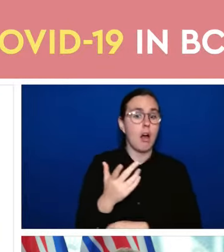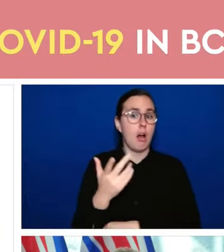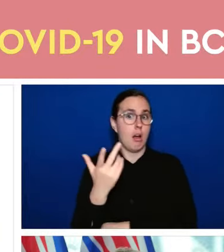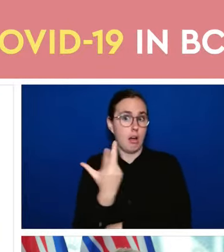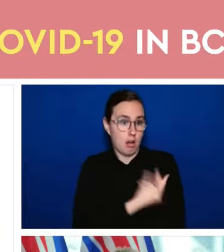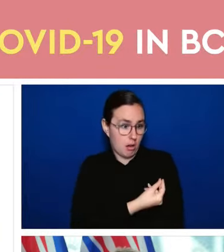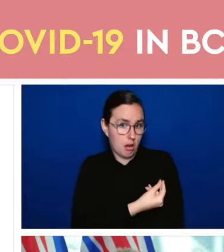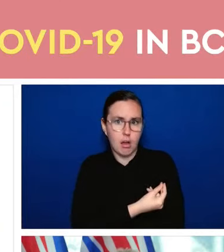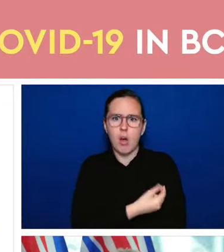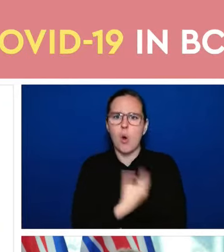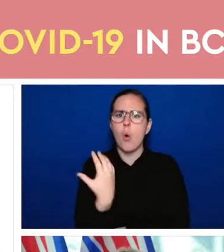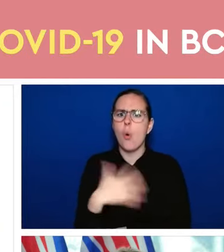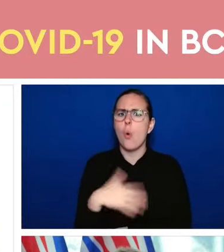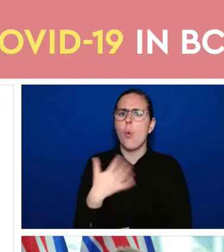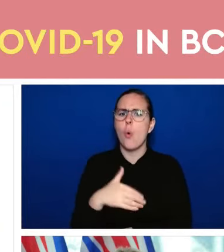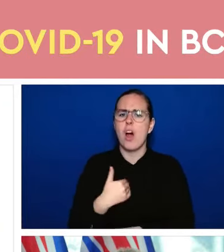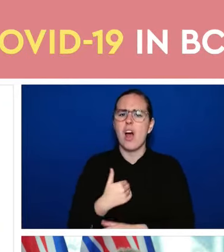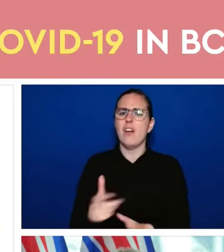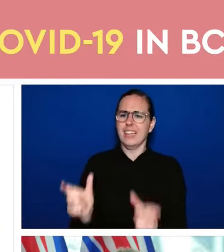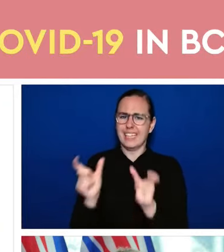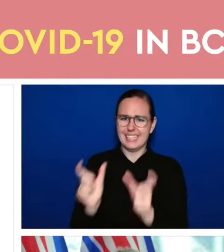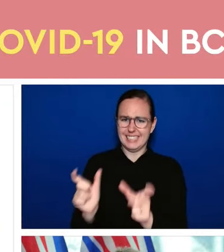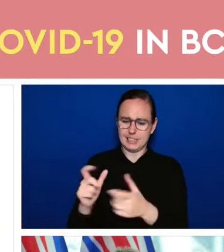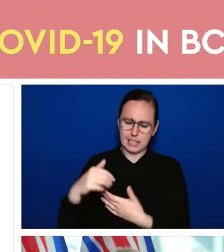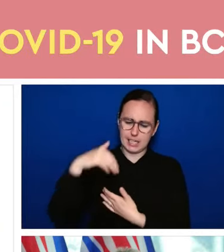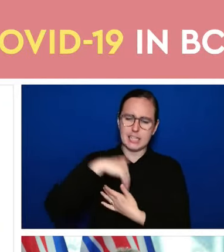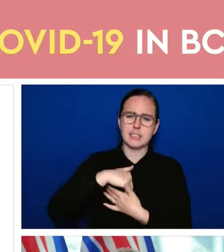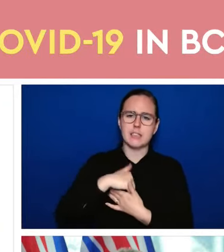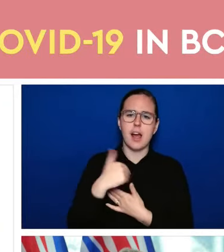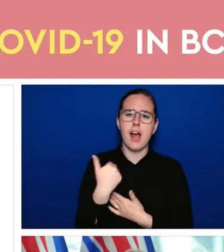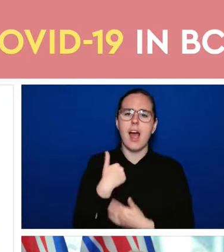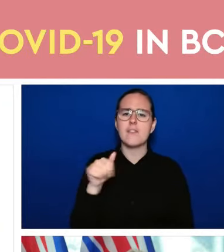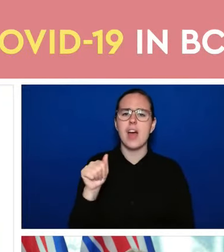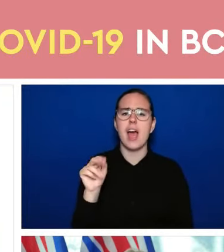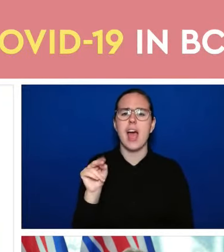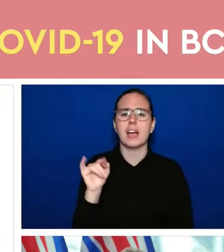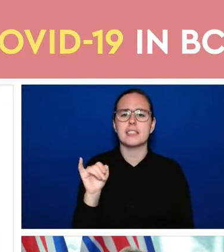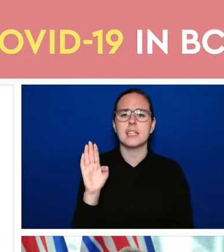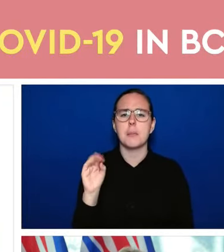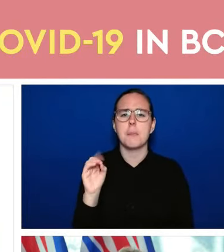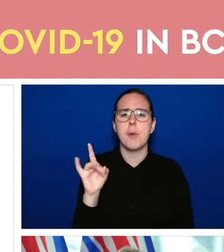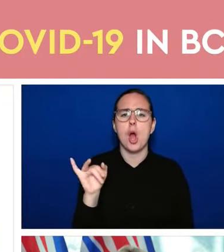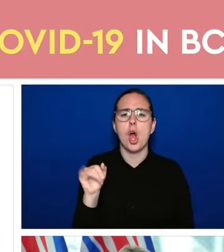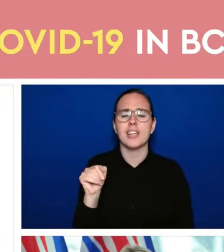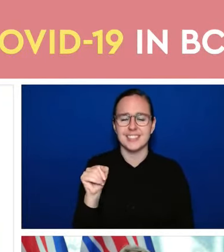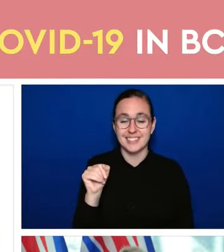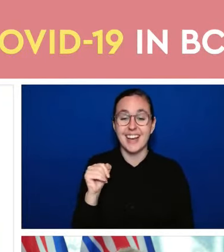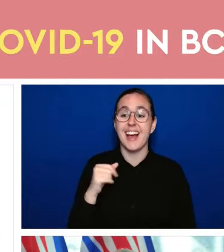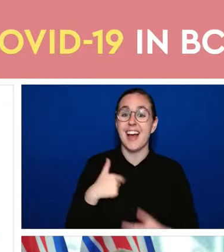complicated a second stage of our immune system response but